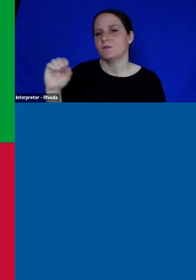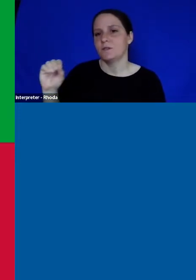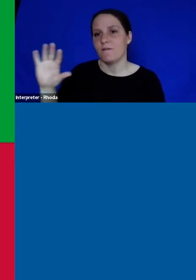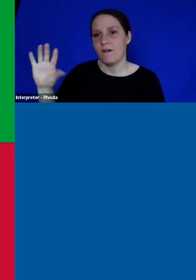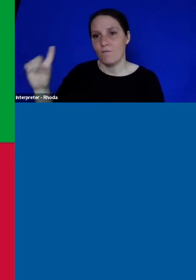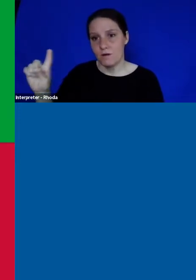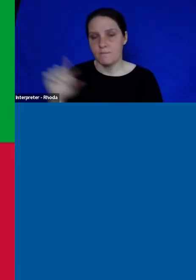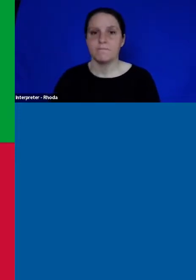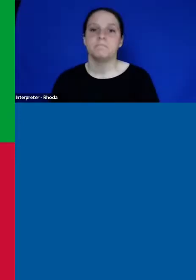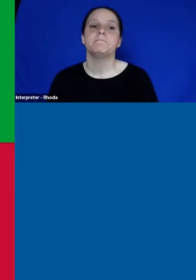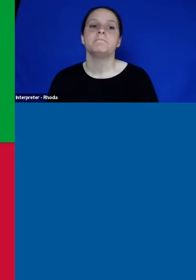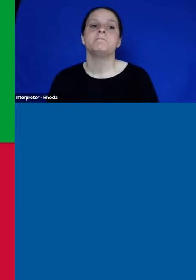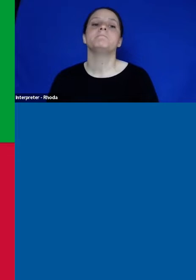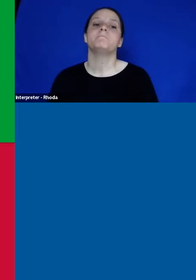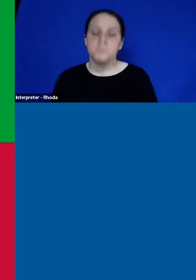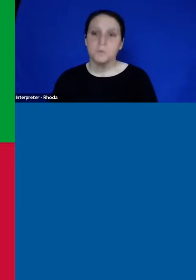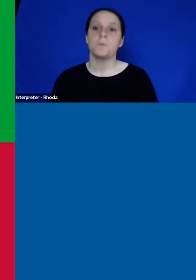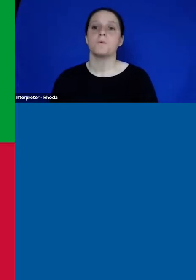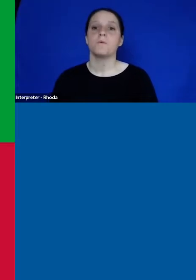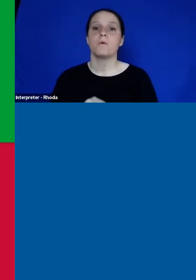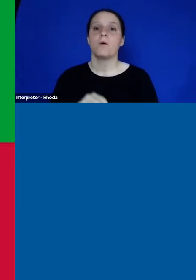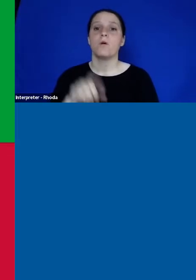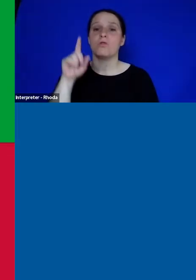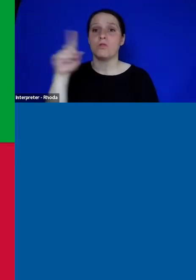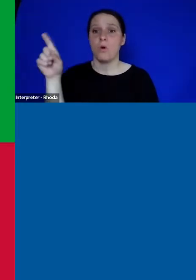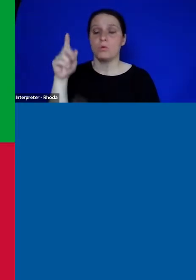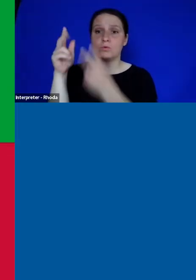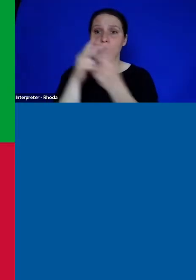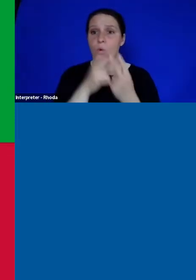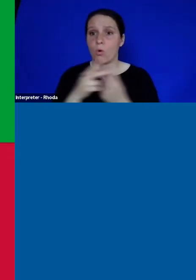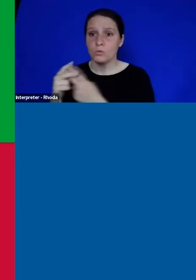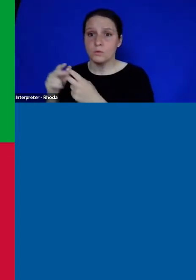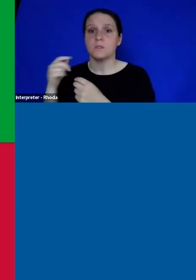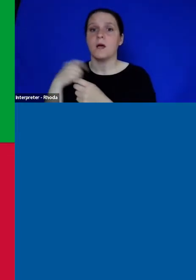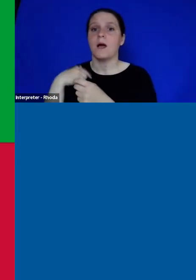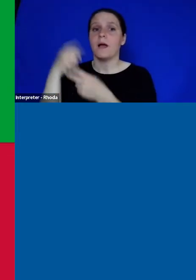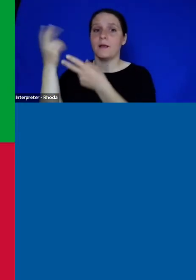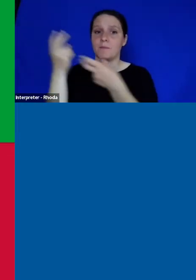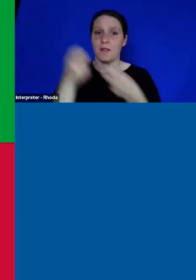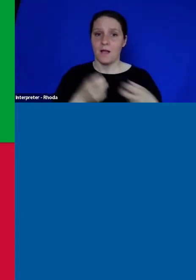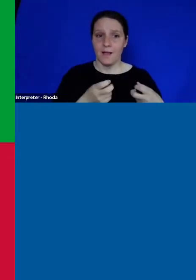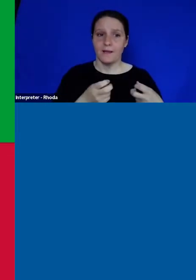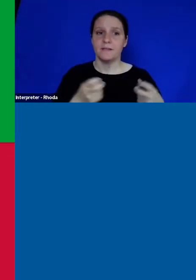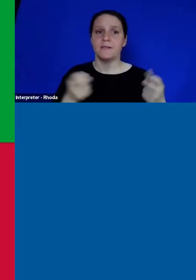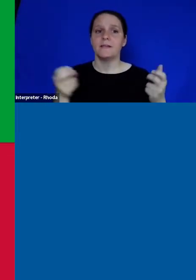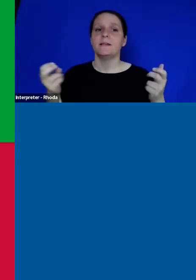When I applied these codes to the web aim contrast tracker green to yellow, it failed with a contrast ratio